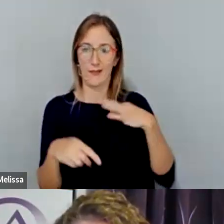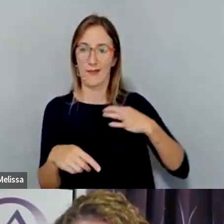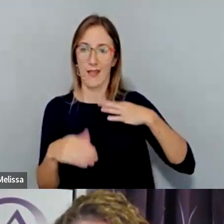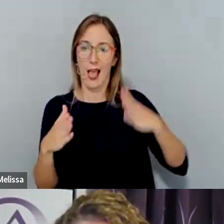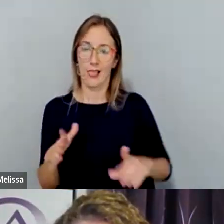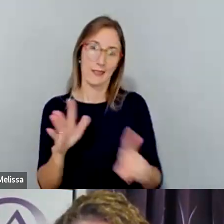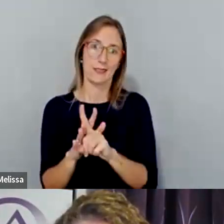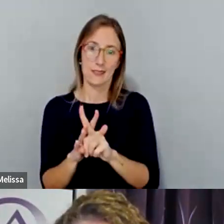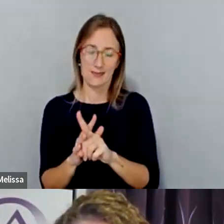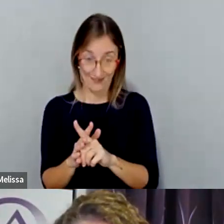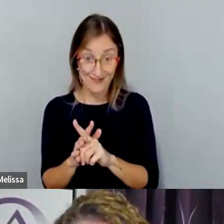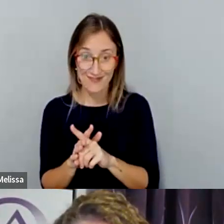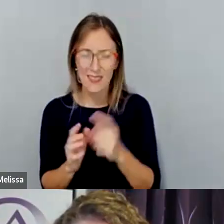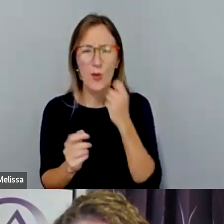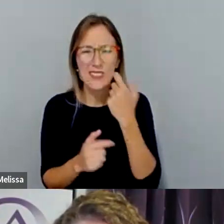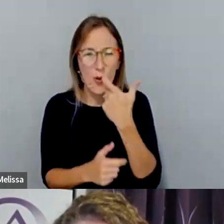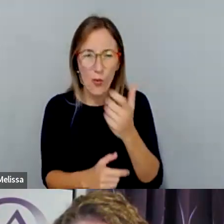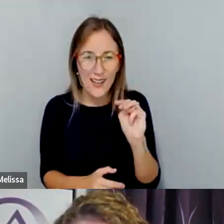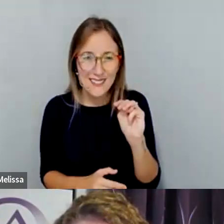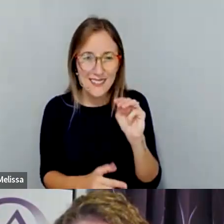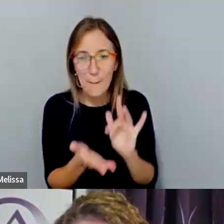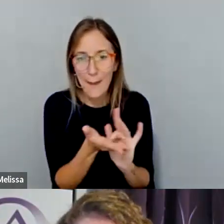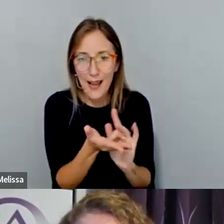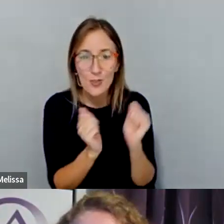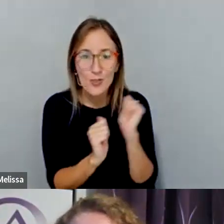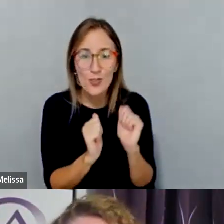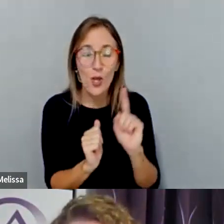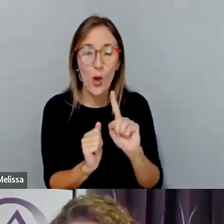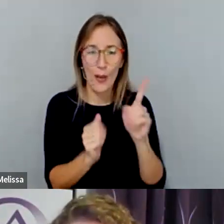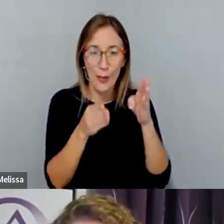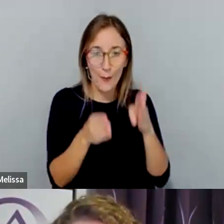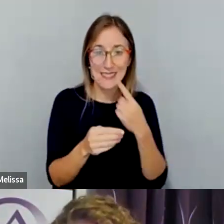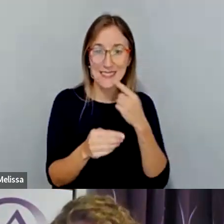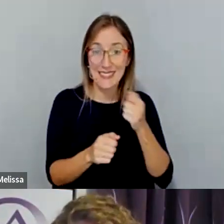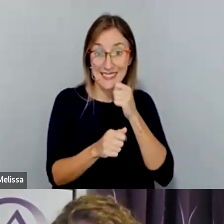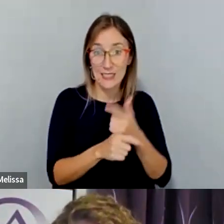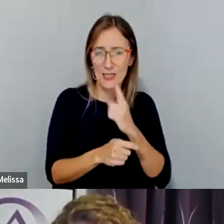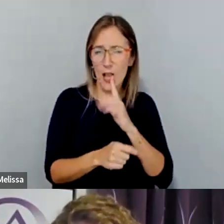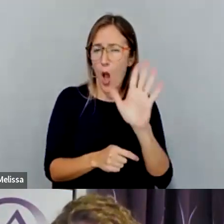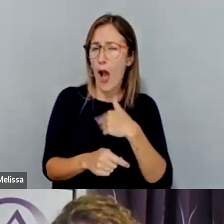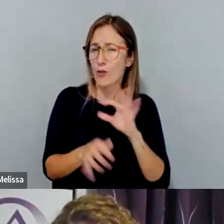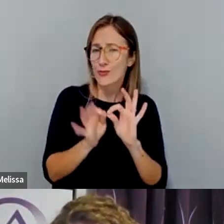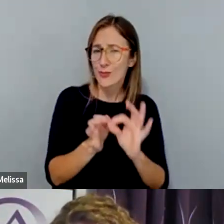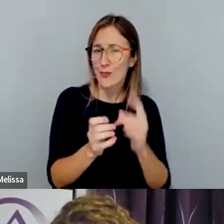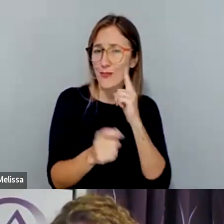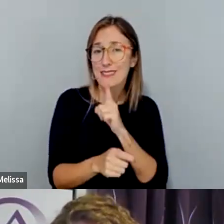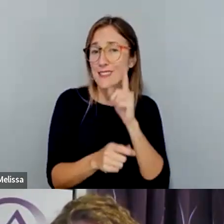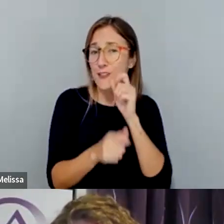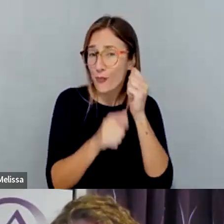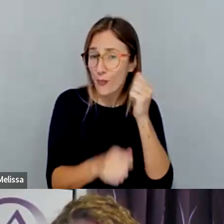have a legal requirement to translate all measured -- messages accurately and that's why they can't use a random volunteer. I actually just watched